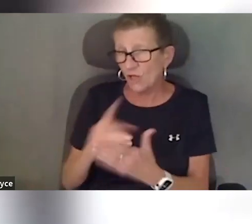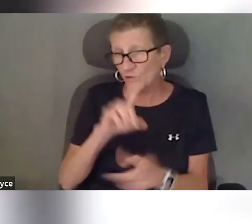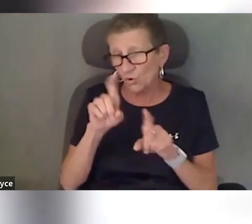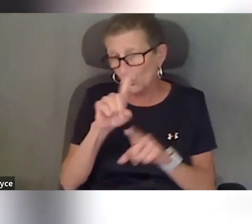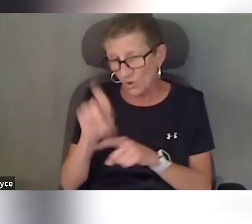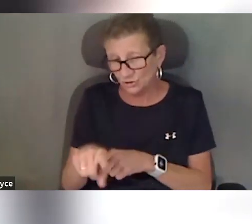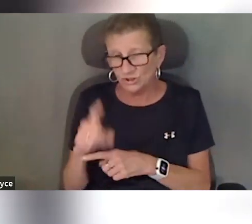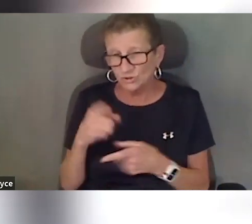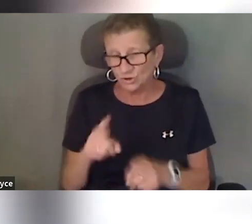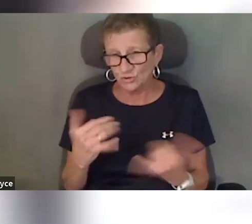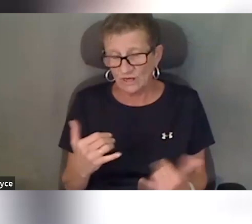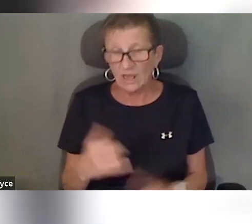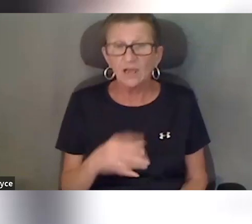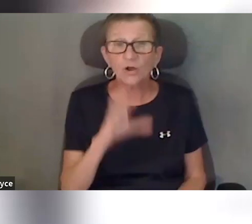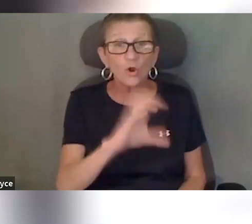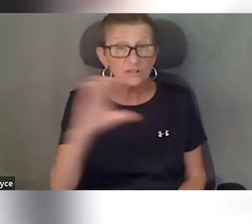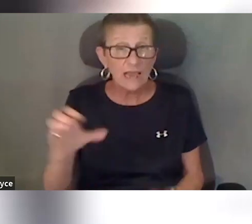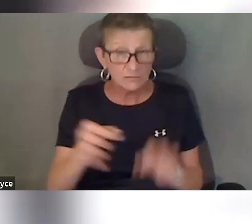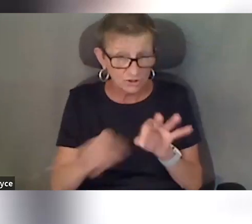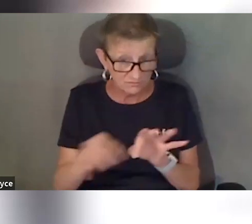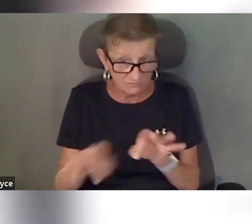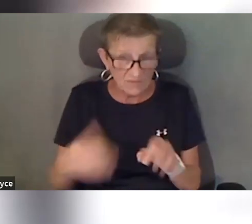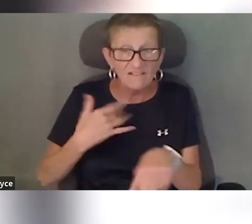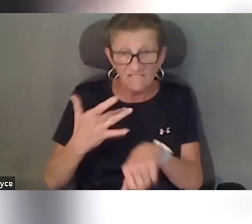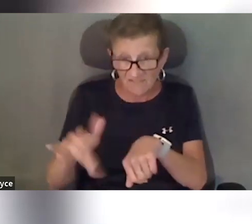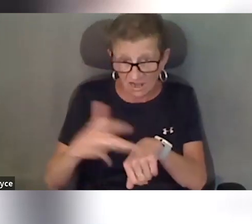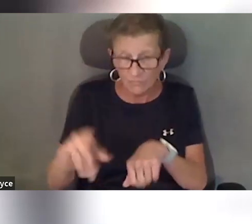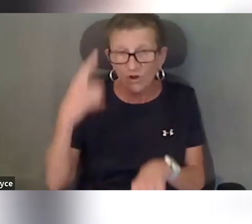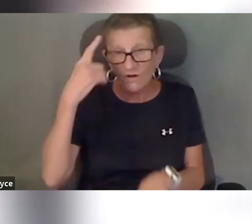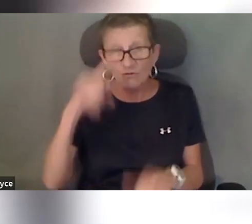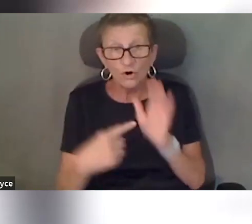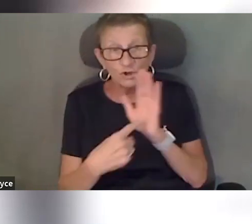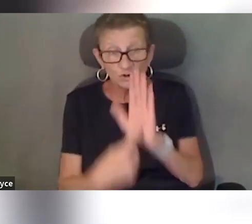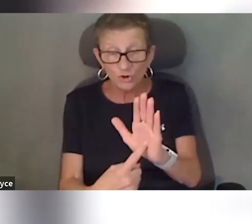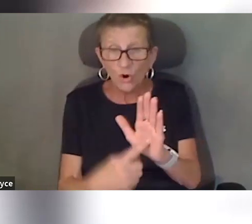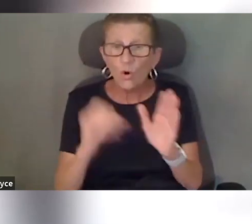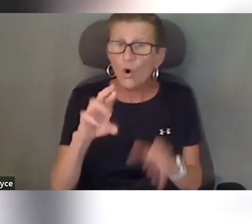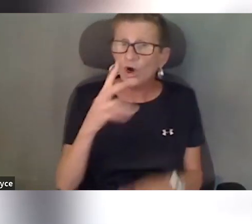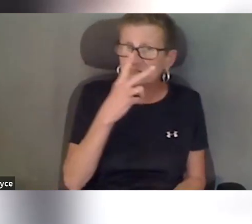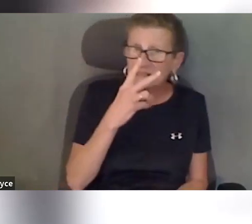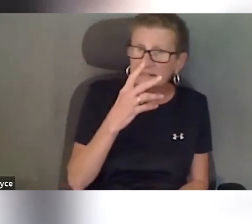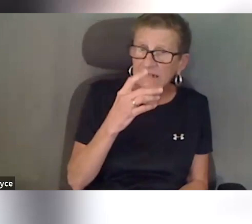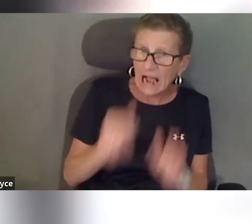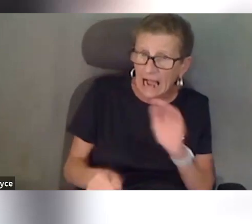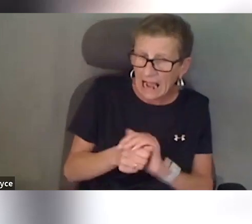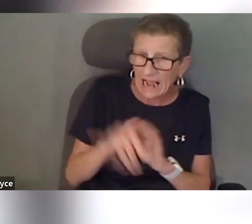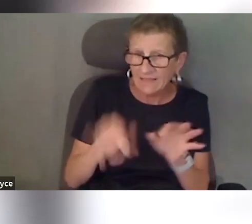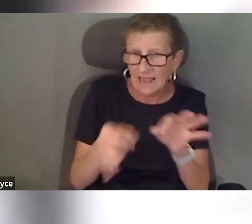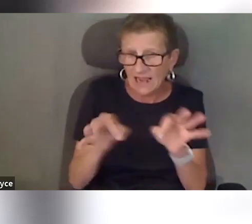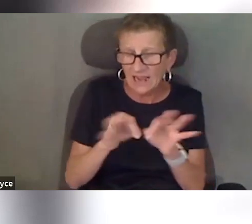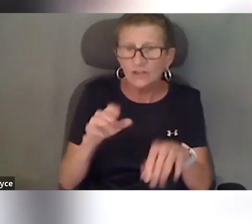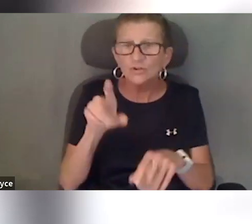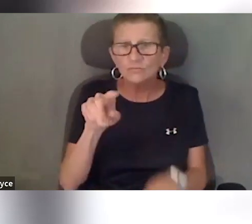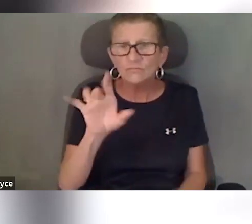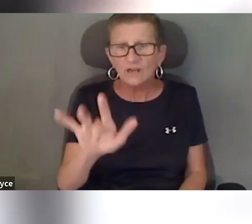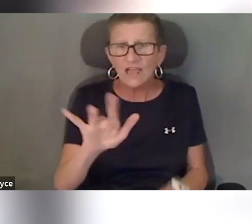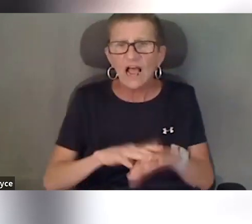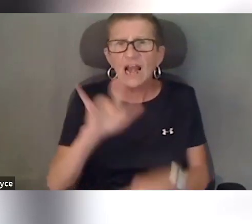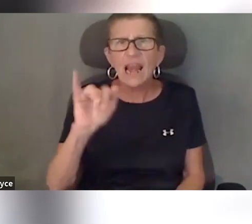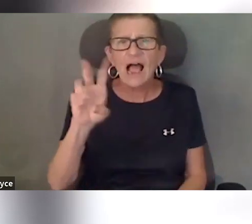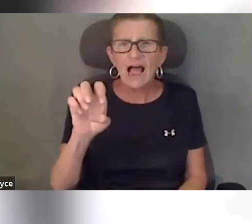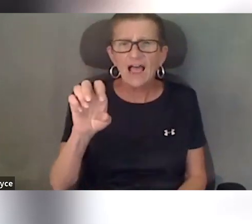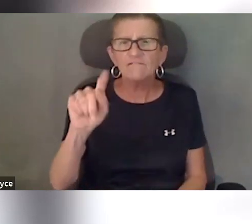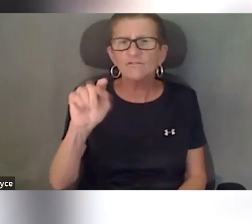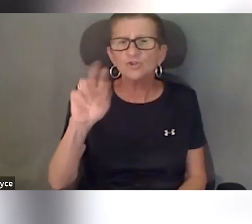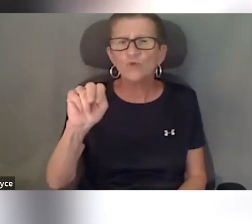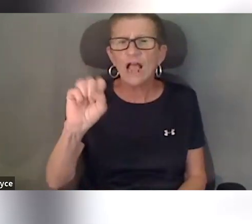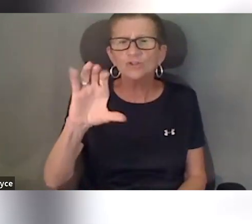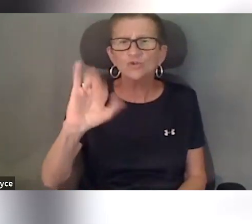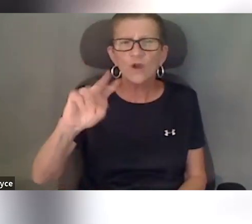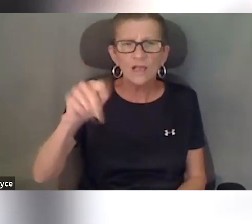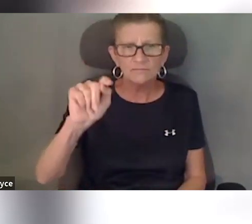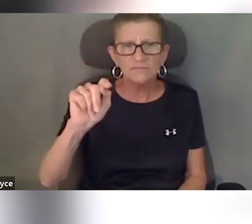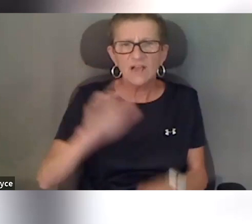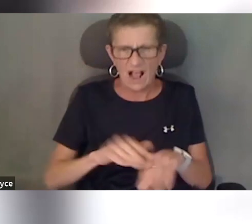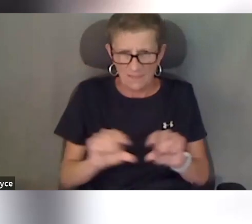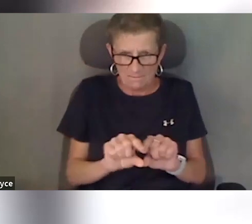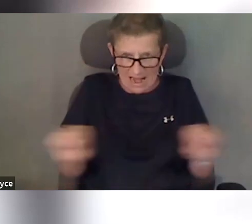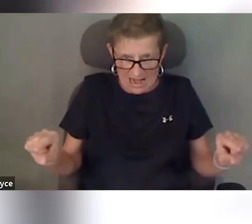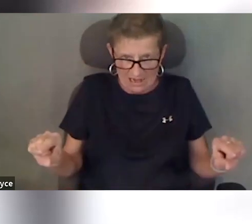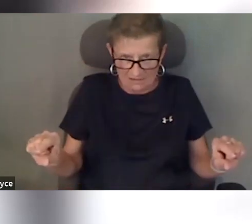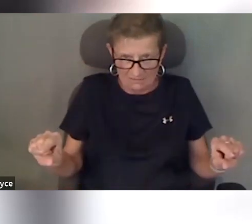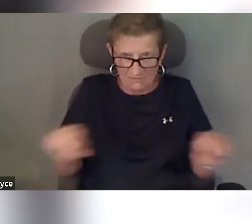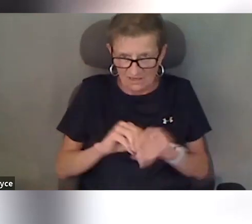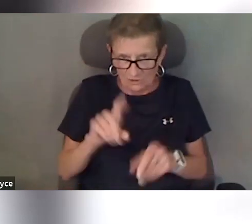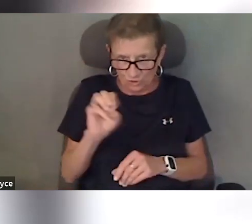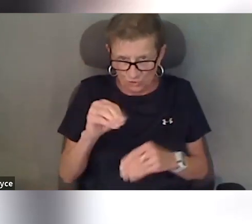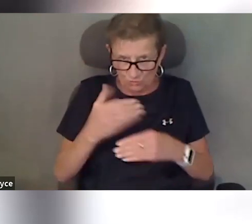Closed captioning is available. To show or hide the transcript, click the up arrow on the live transcript button that is also at the bottom of your Zoom window.